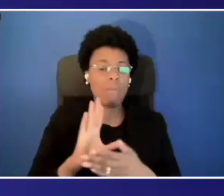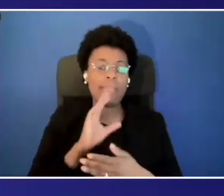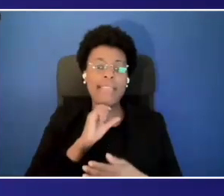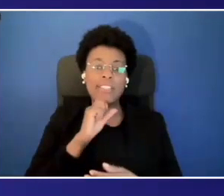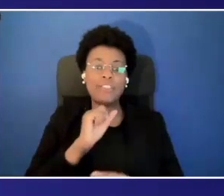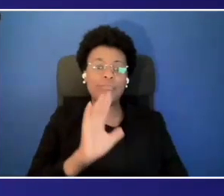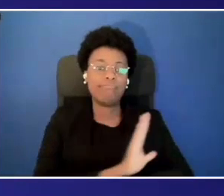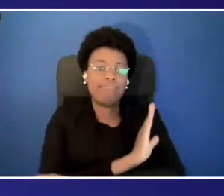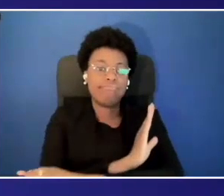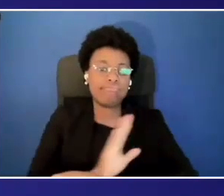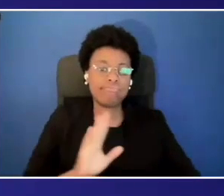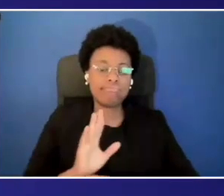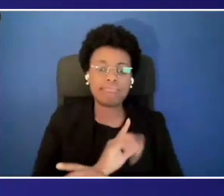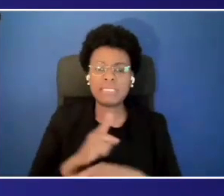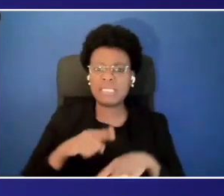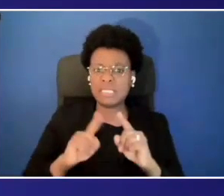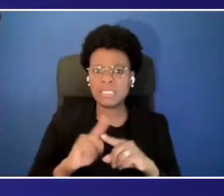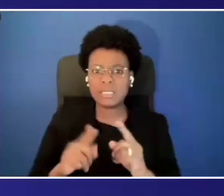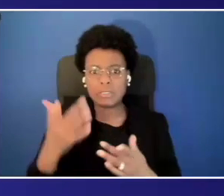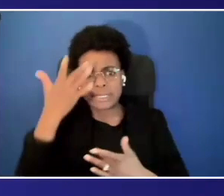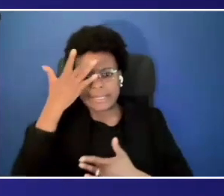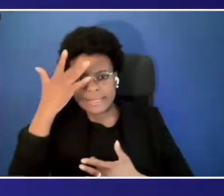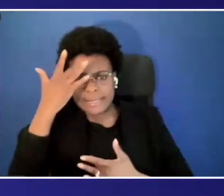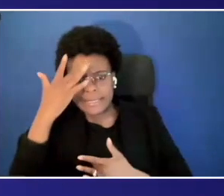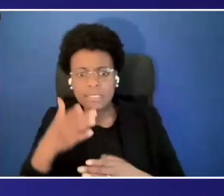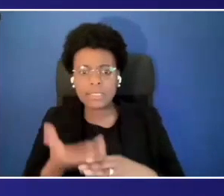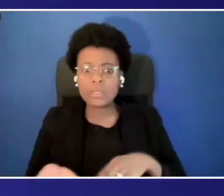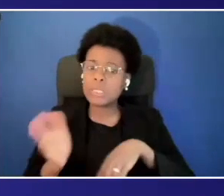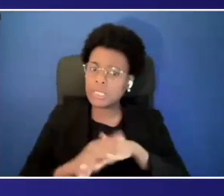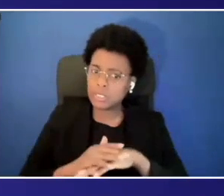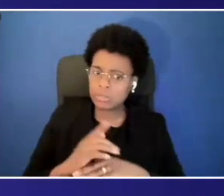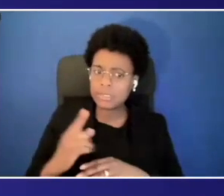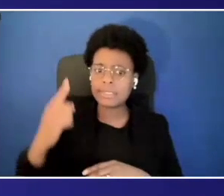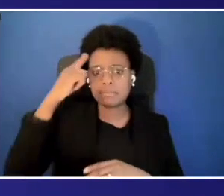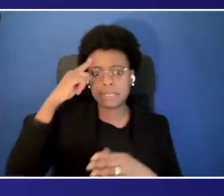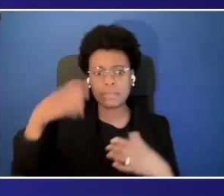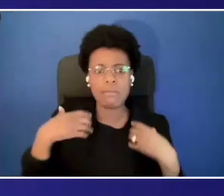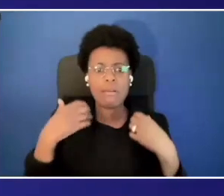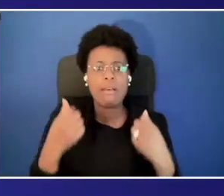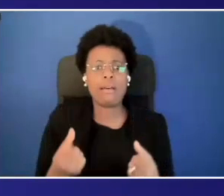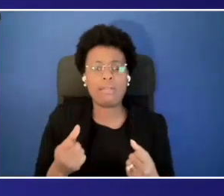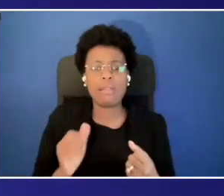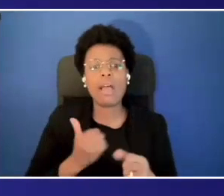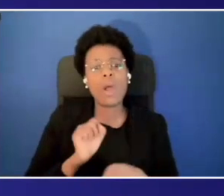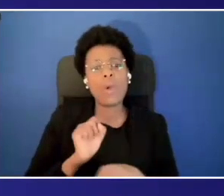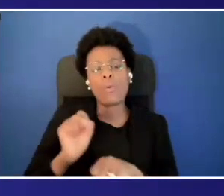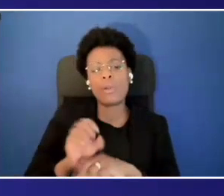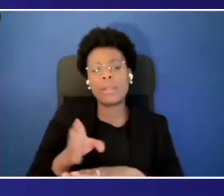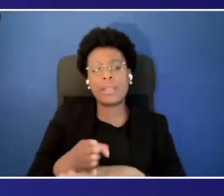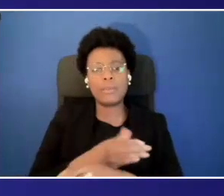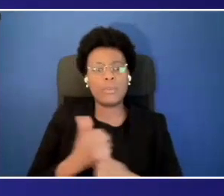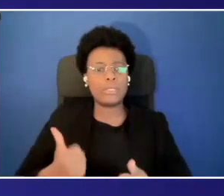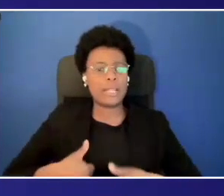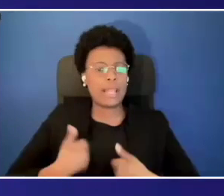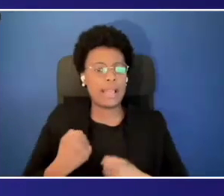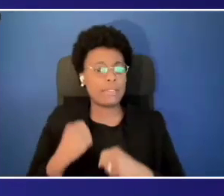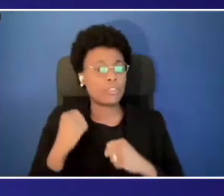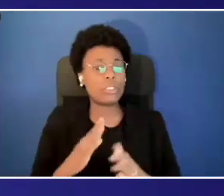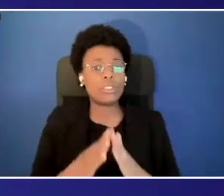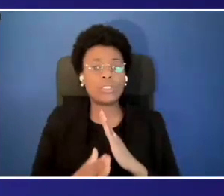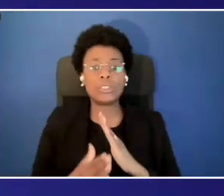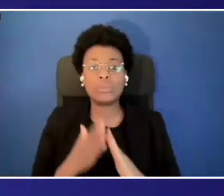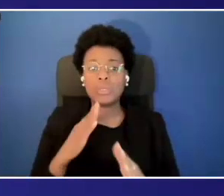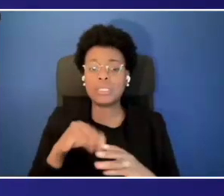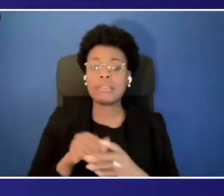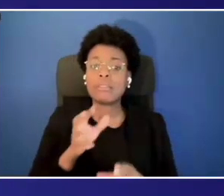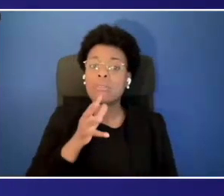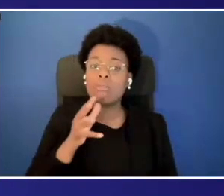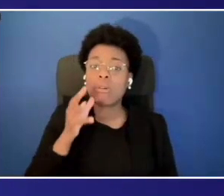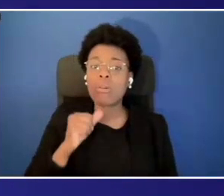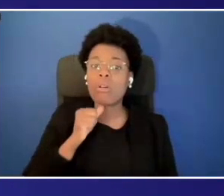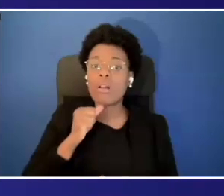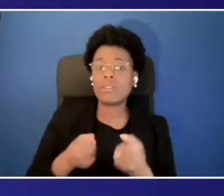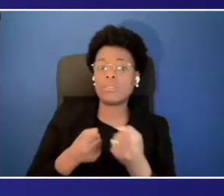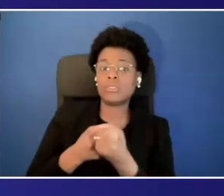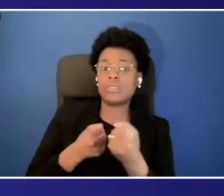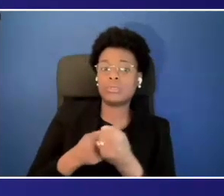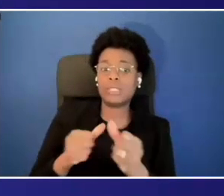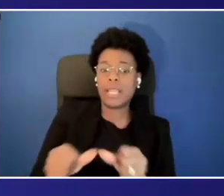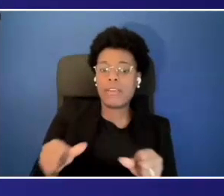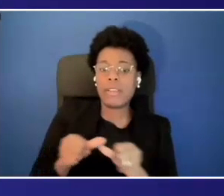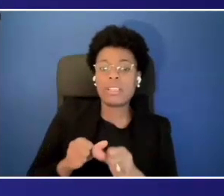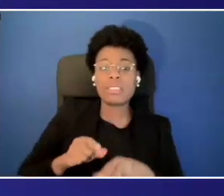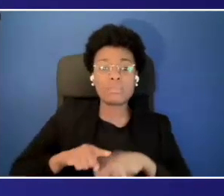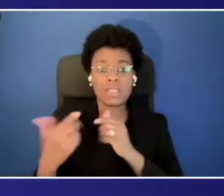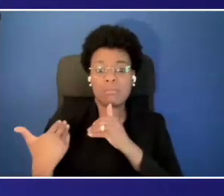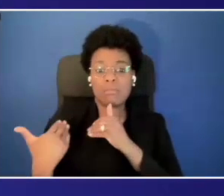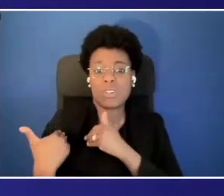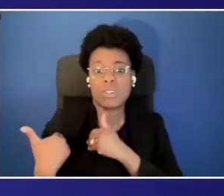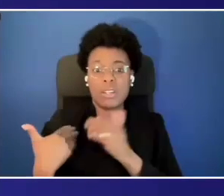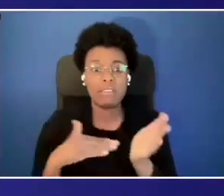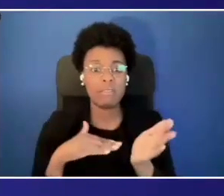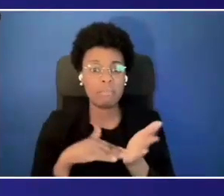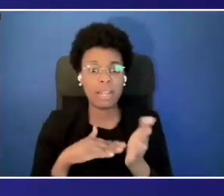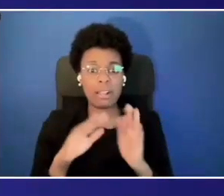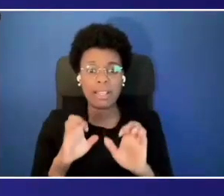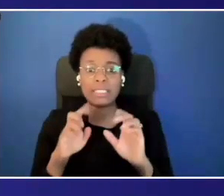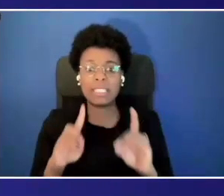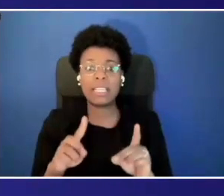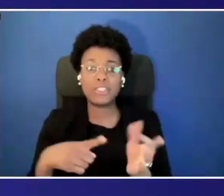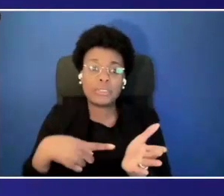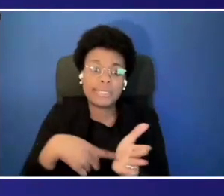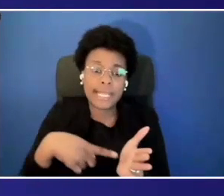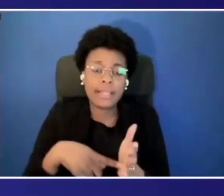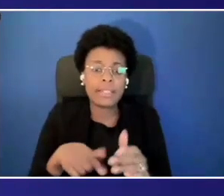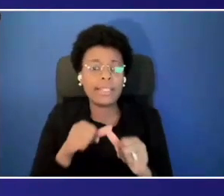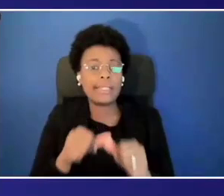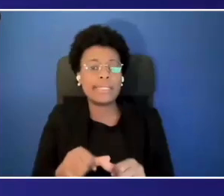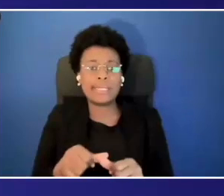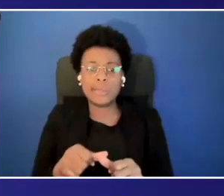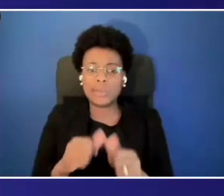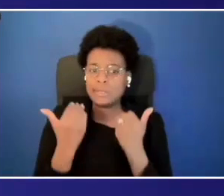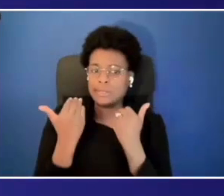Our work improves lives and strengthens communities, especially in rural and underserved areas. Yet the high burden of medical education debt continues to limit who can become a physician and where they can afford to practice.